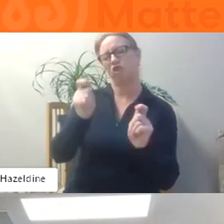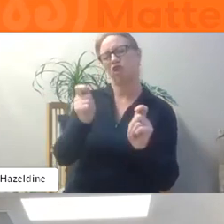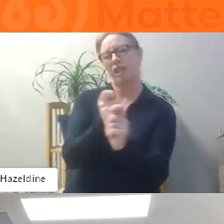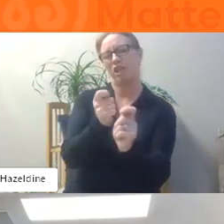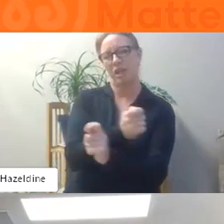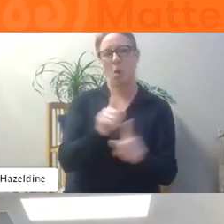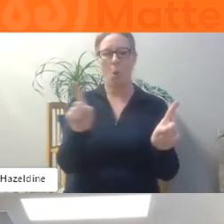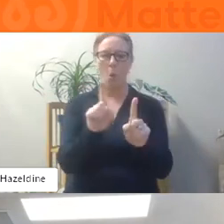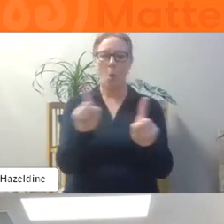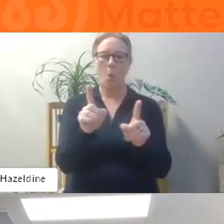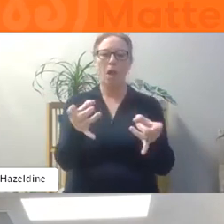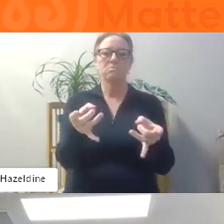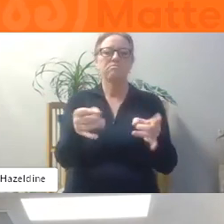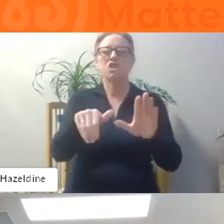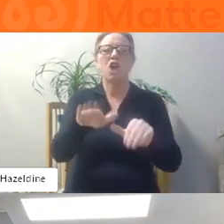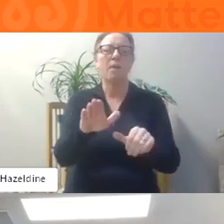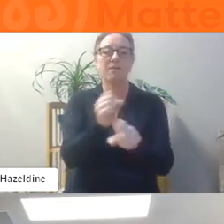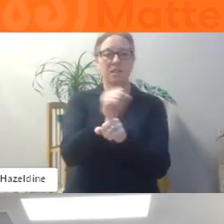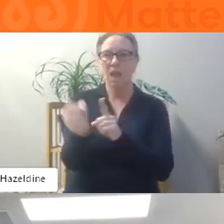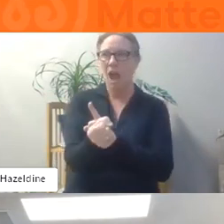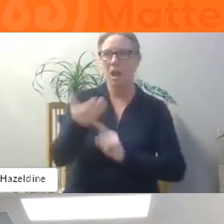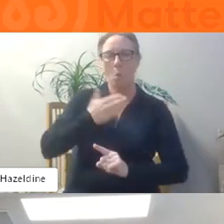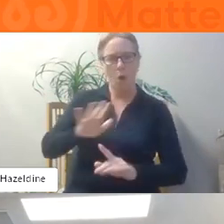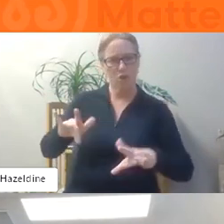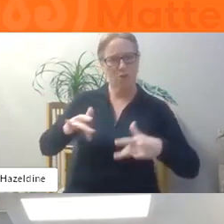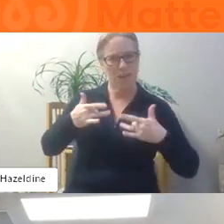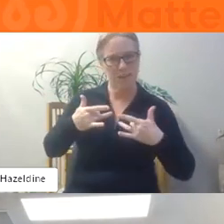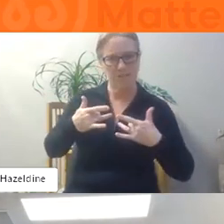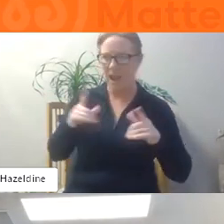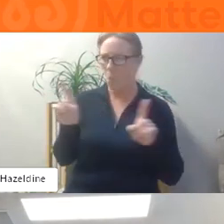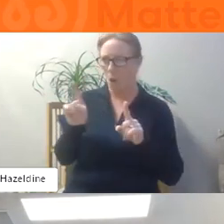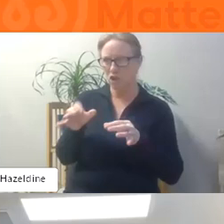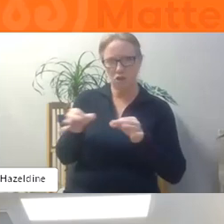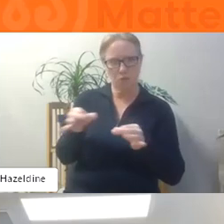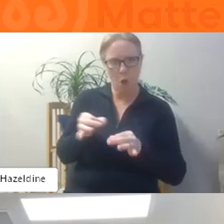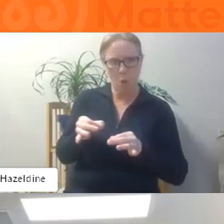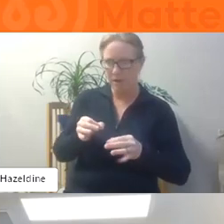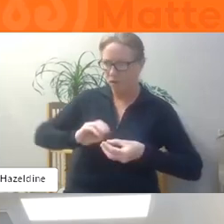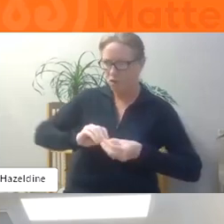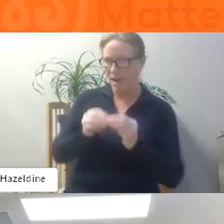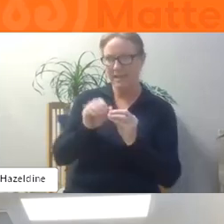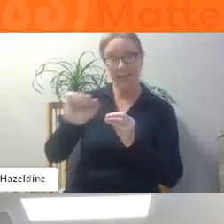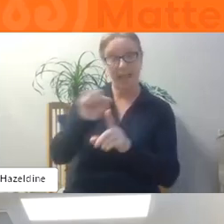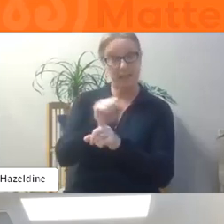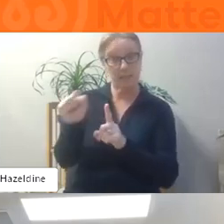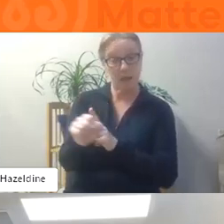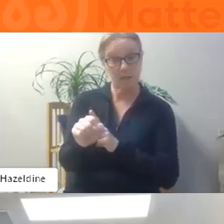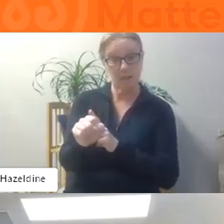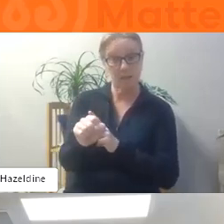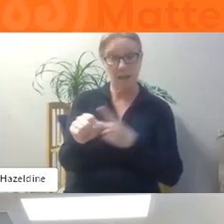of society do we want to live in and what's the role of education in creating that society? And that second part of it, what's the role